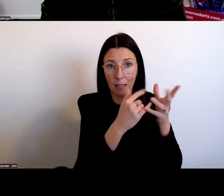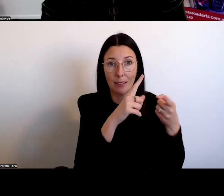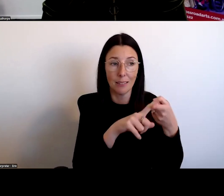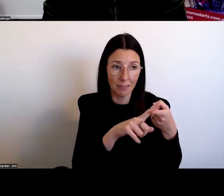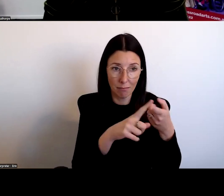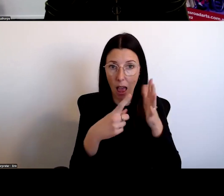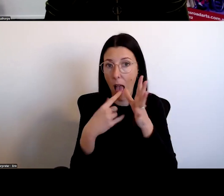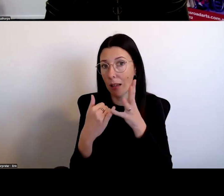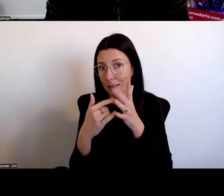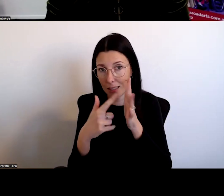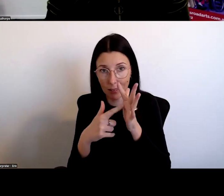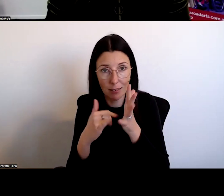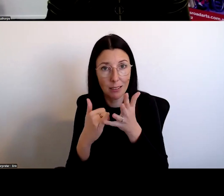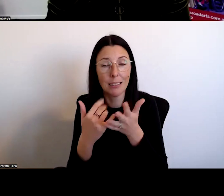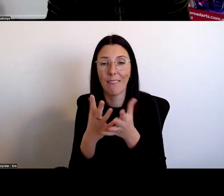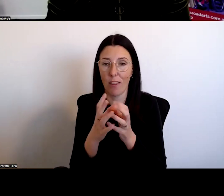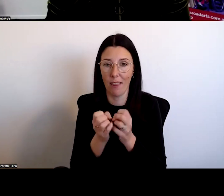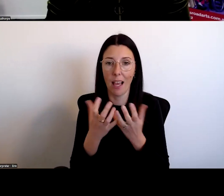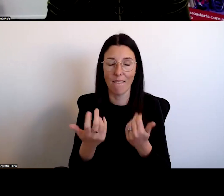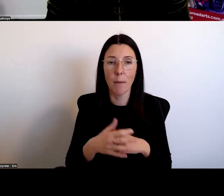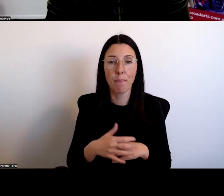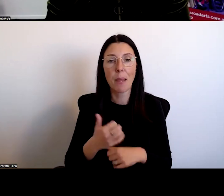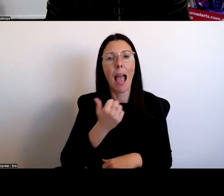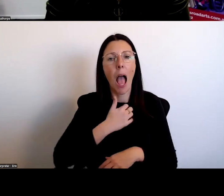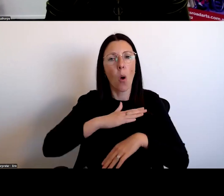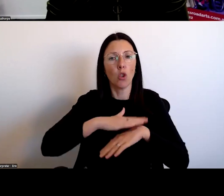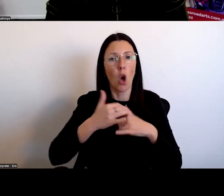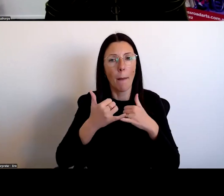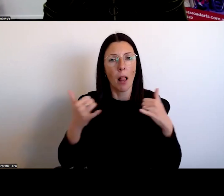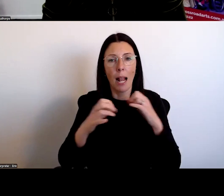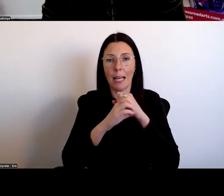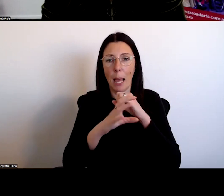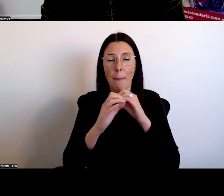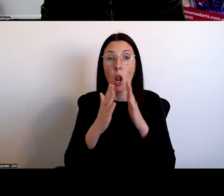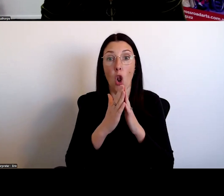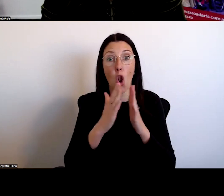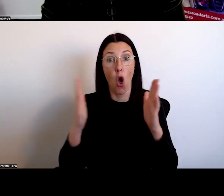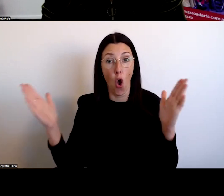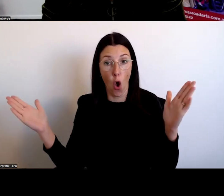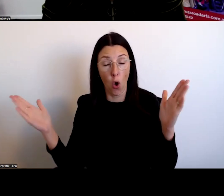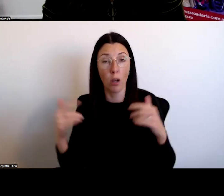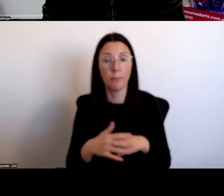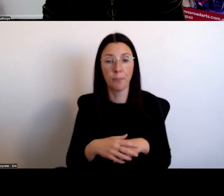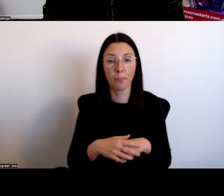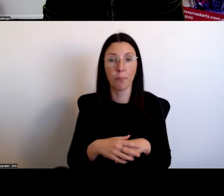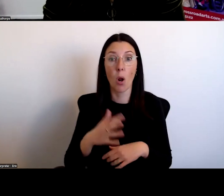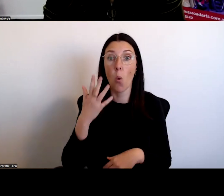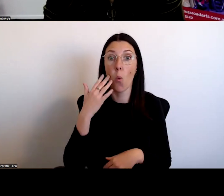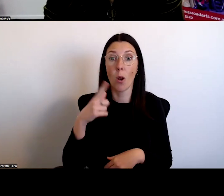We had a fairly elongated timeline for our campaign. We started pretty much, I guess when